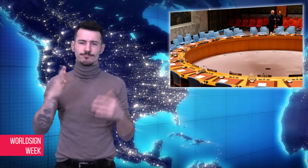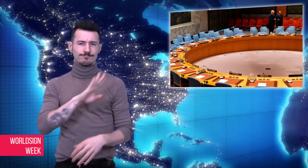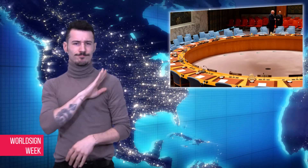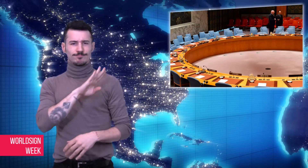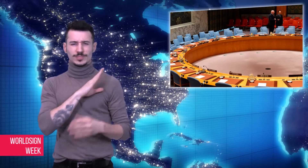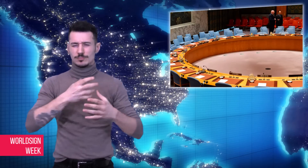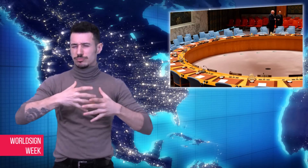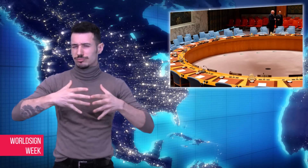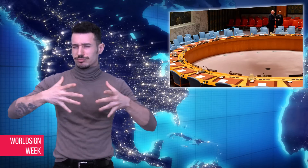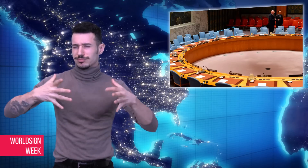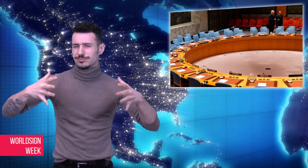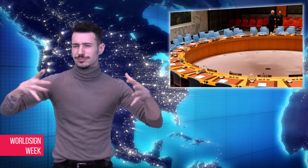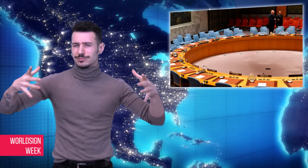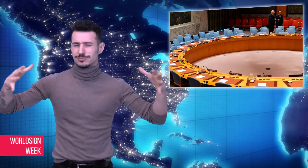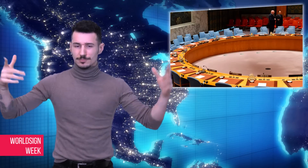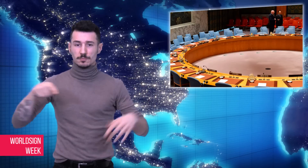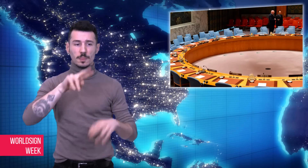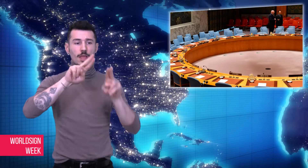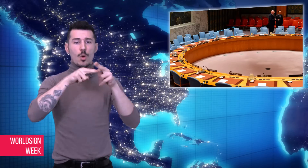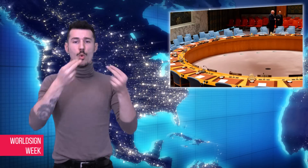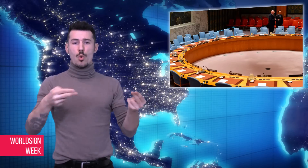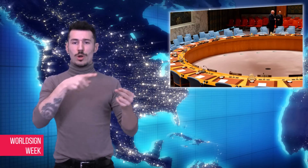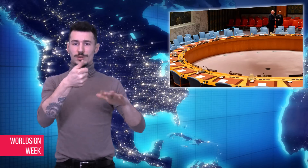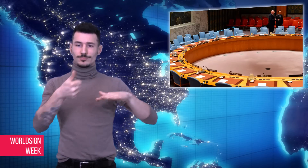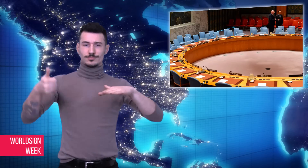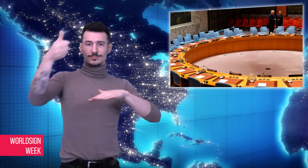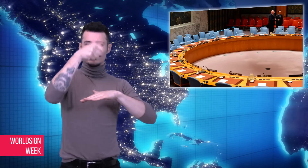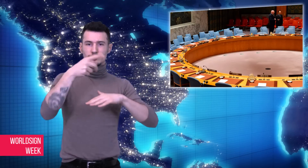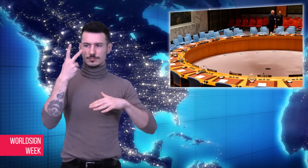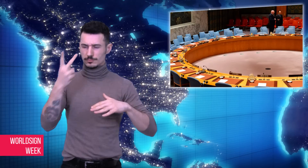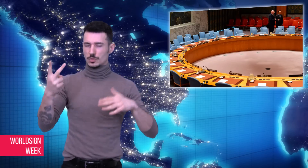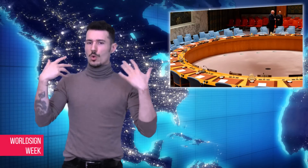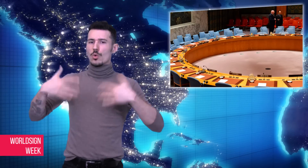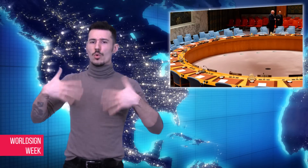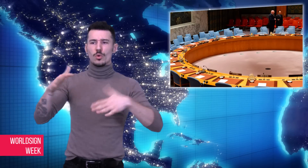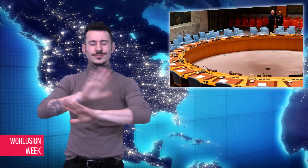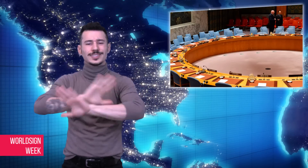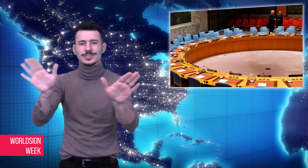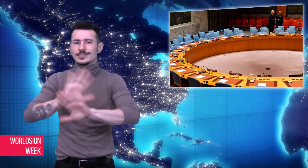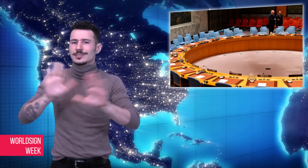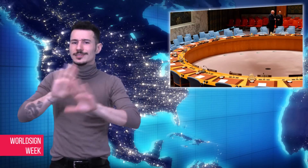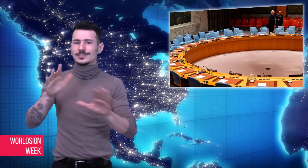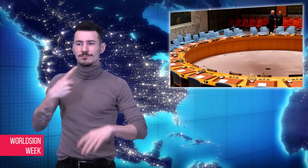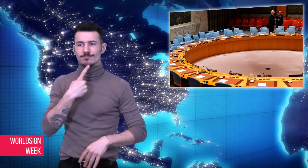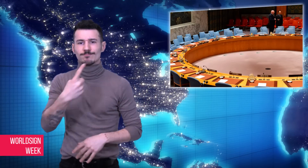order: “It is high time to stop